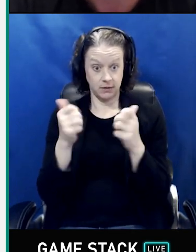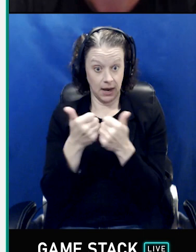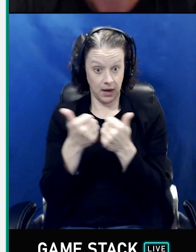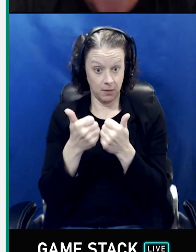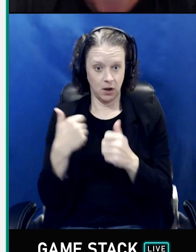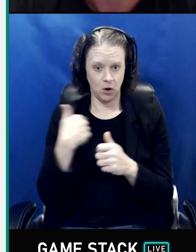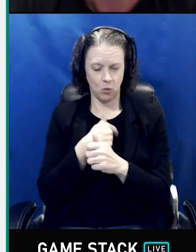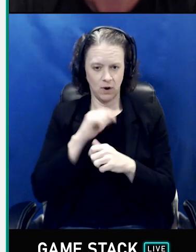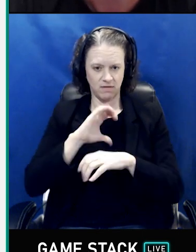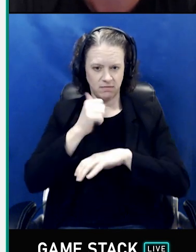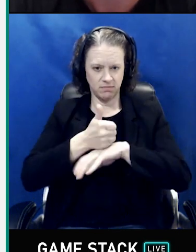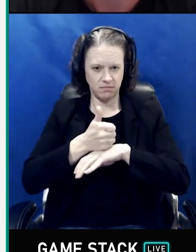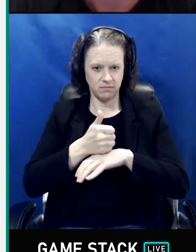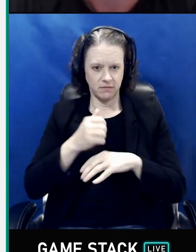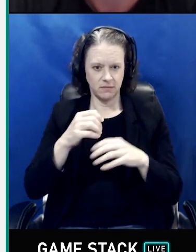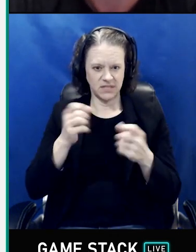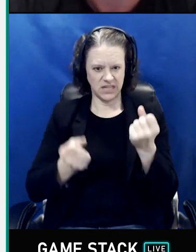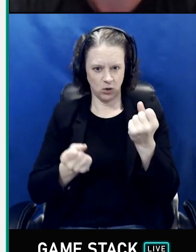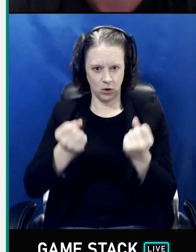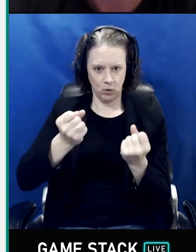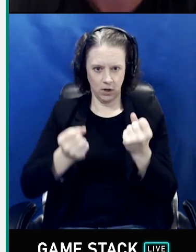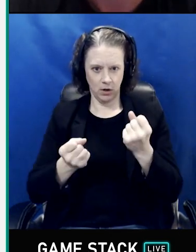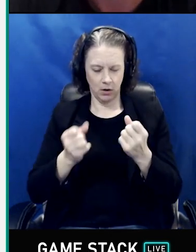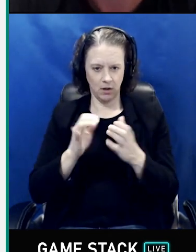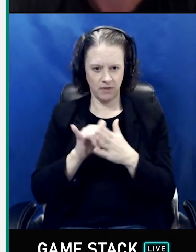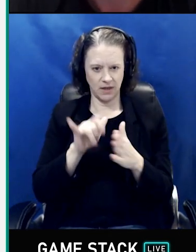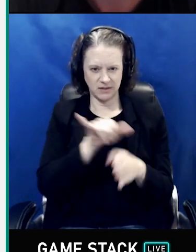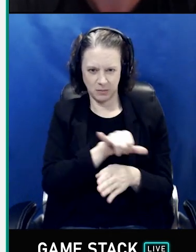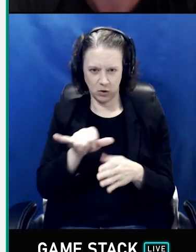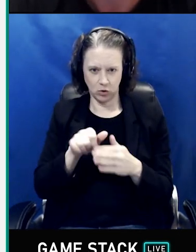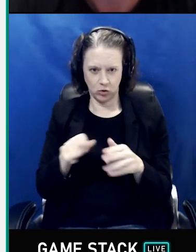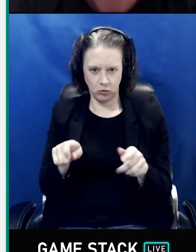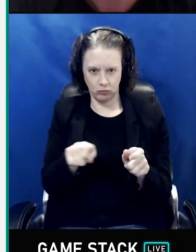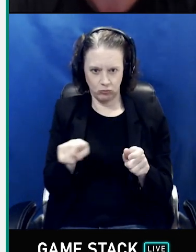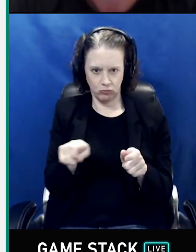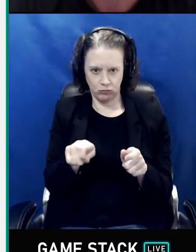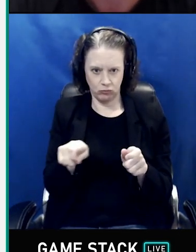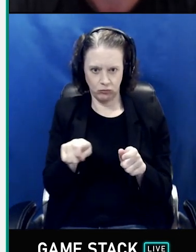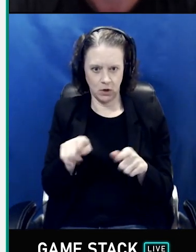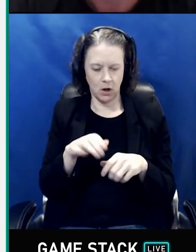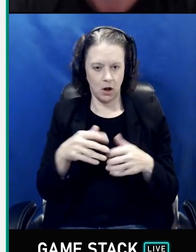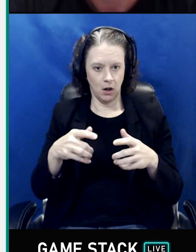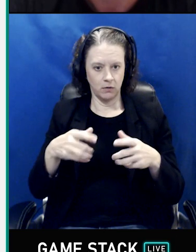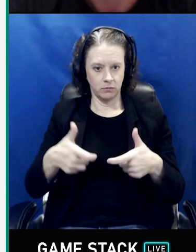input that maps closely to the joystick on the controller. There are also a gas pedal and a brake, in